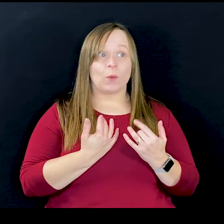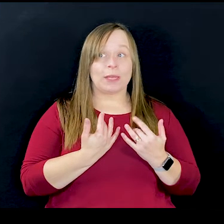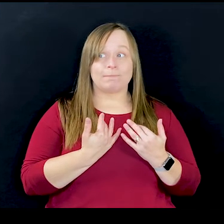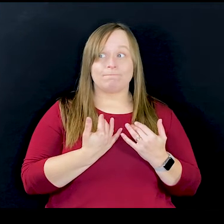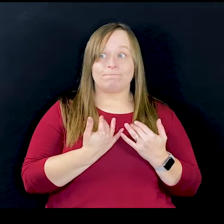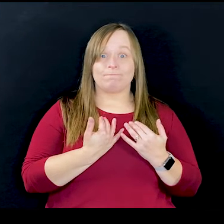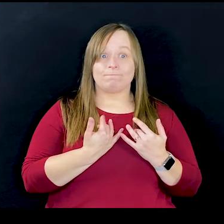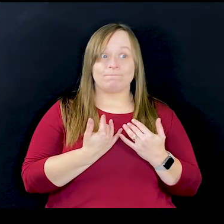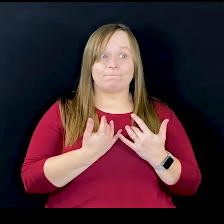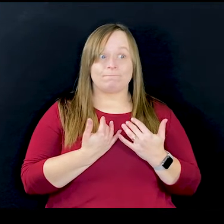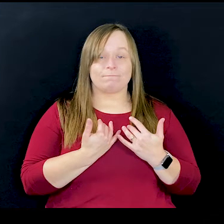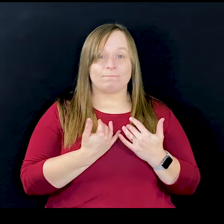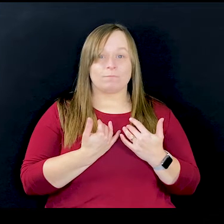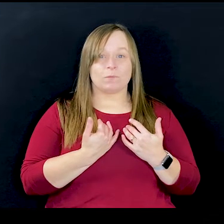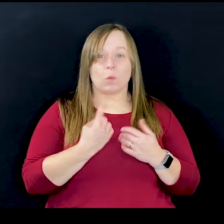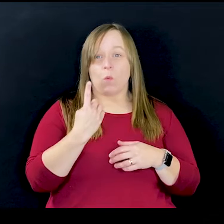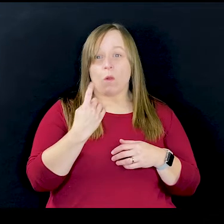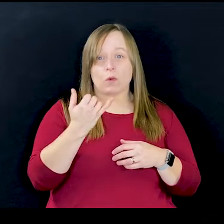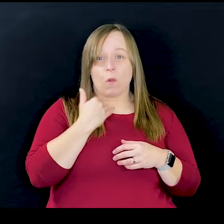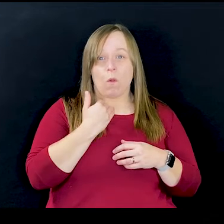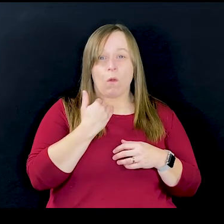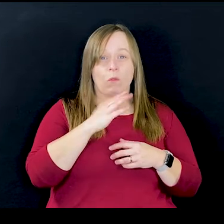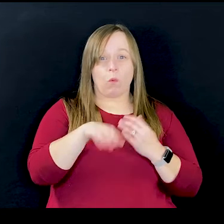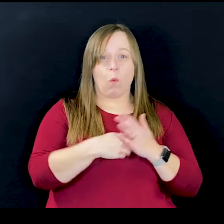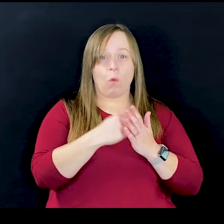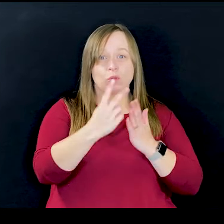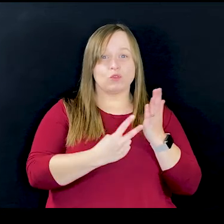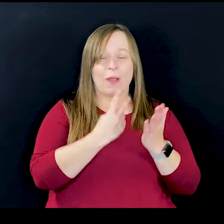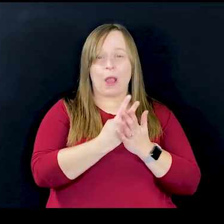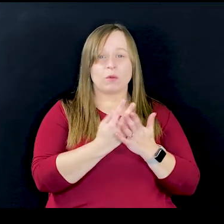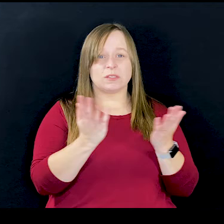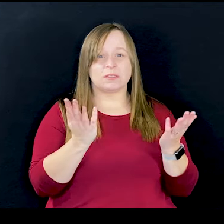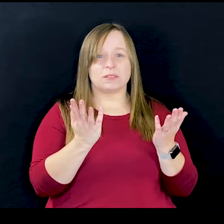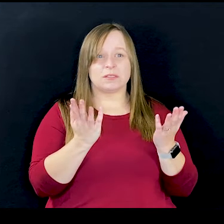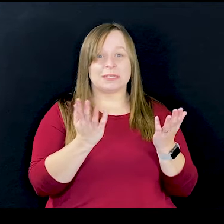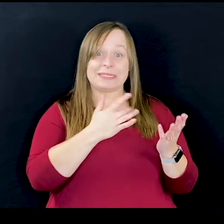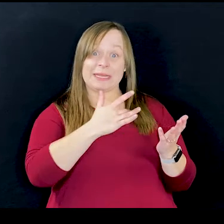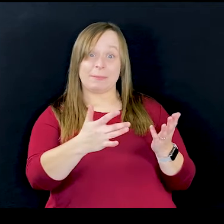And really, I would receive maybe one call the entire night, whereas typically,